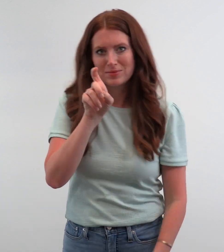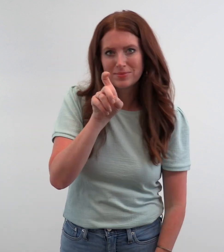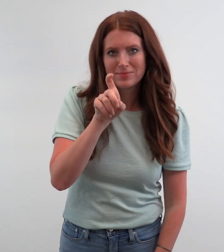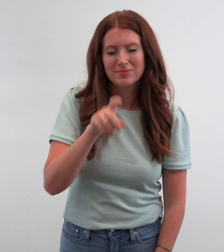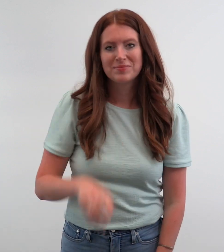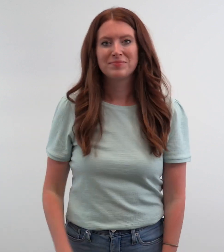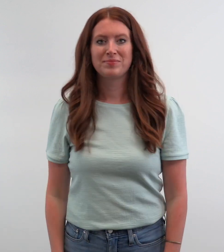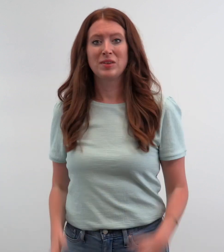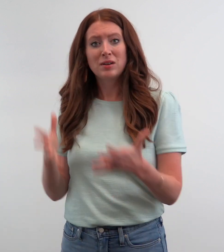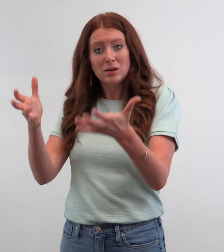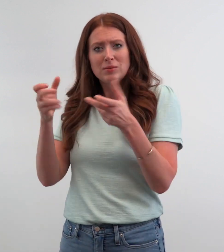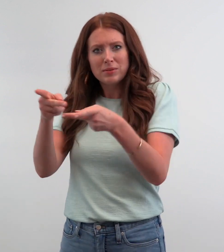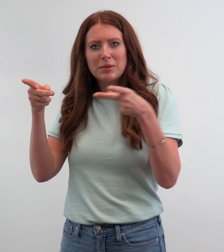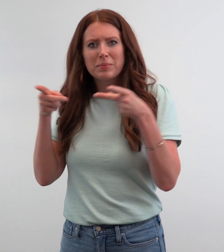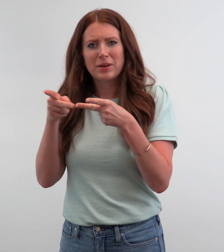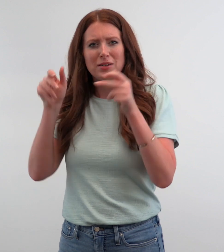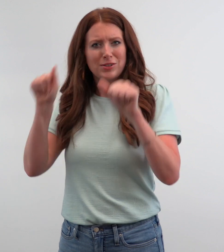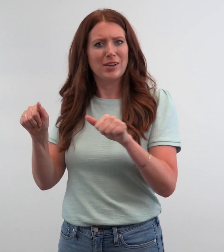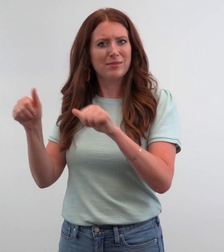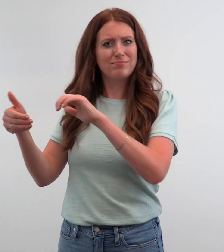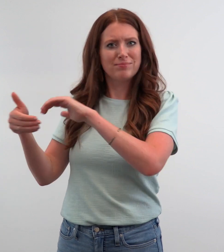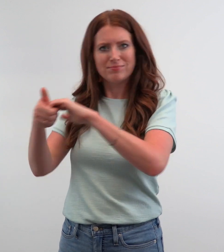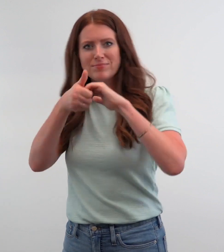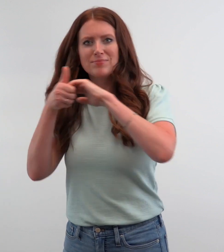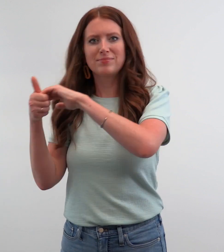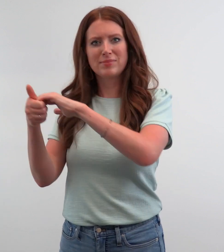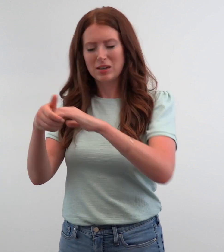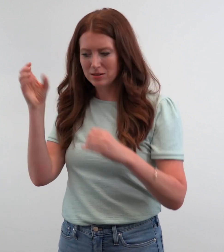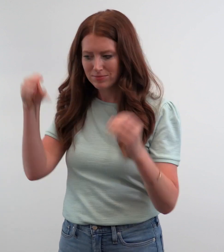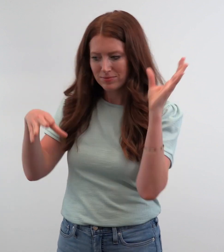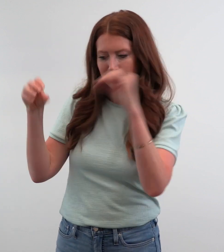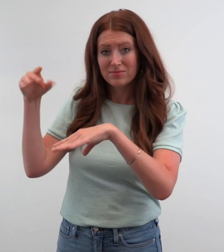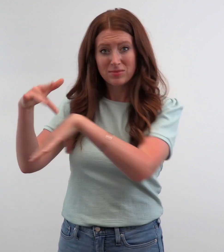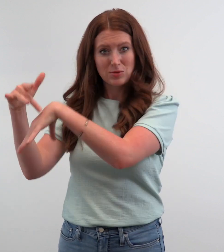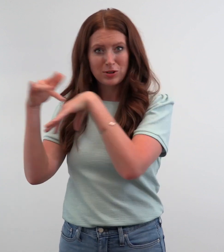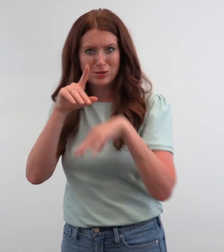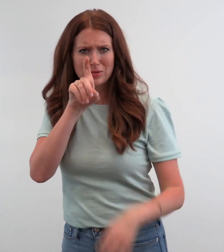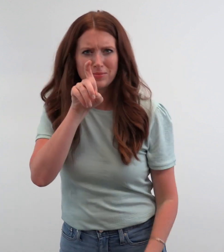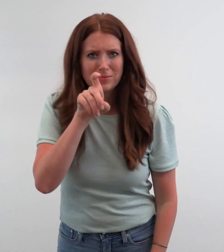information? do you want a place that you can collaborate and throw in different